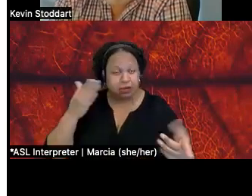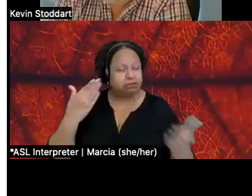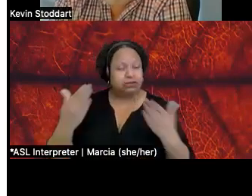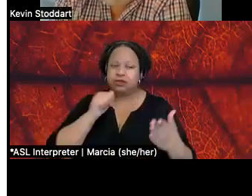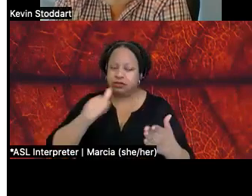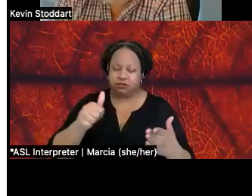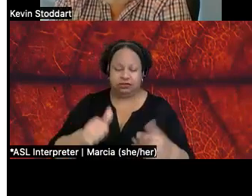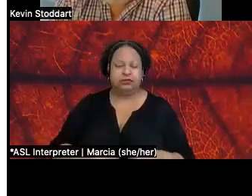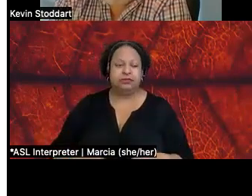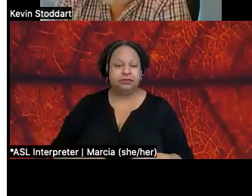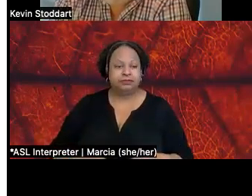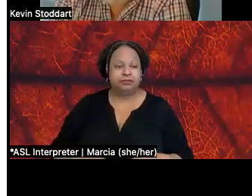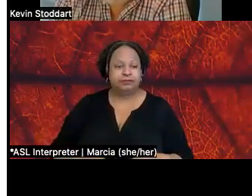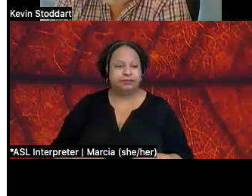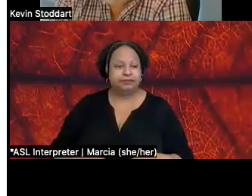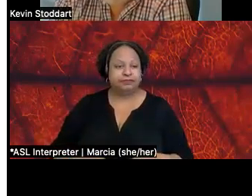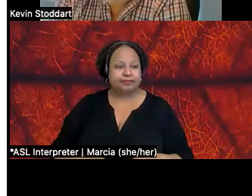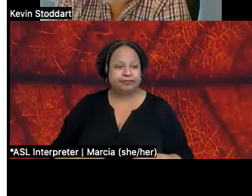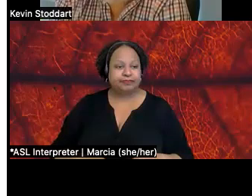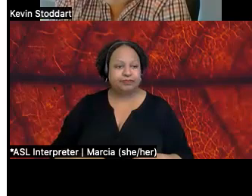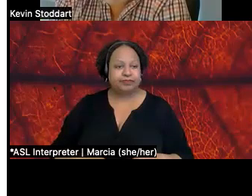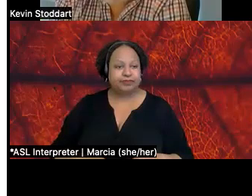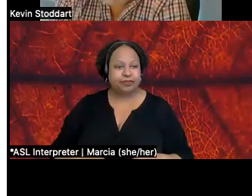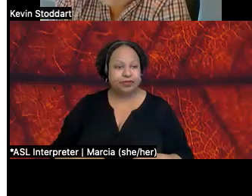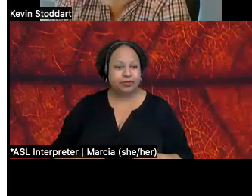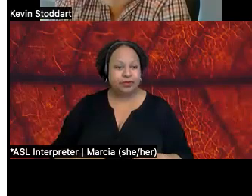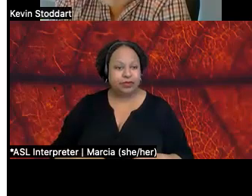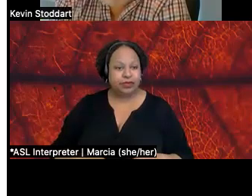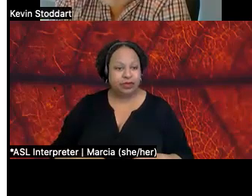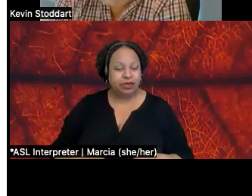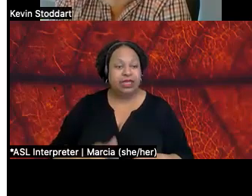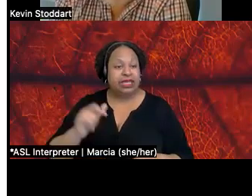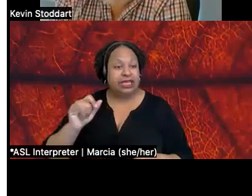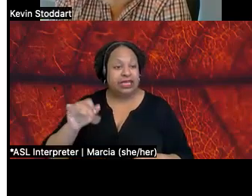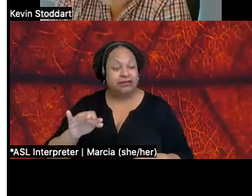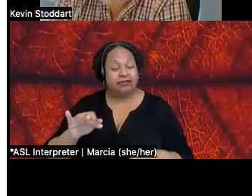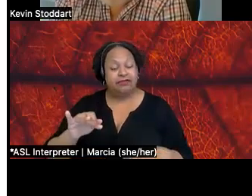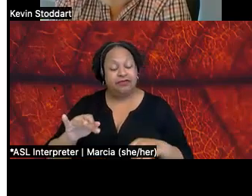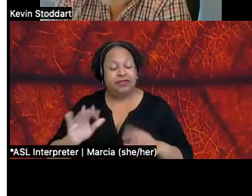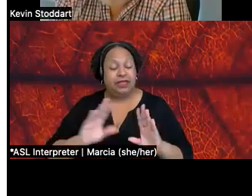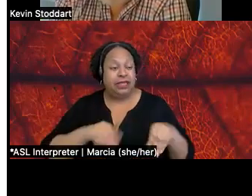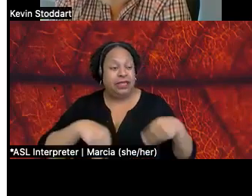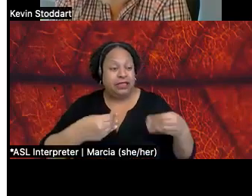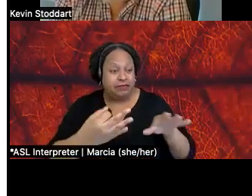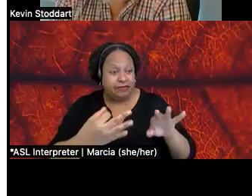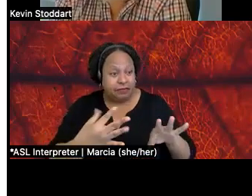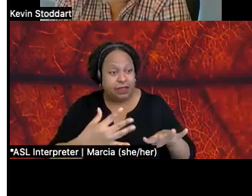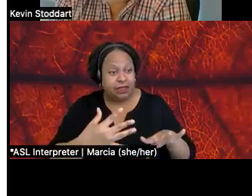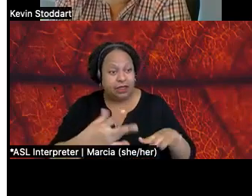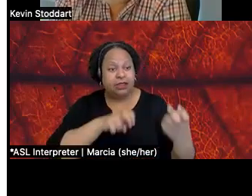Feedback to autistic students must be specific, ongoing, and concrete.